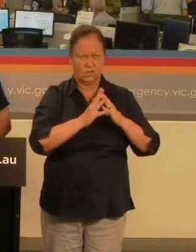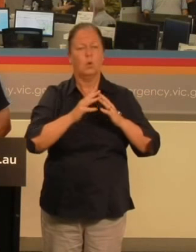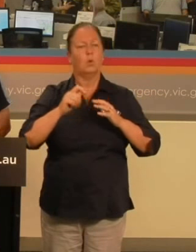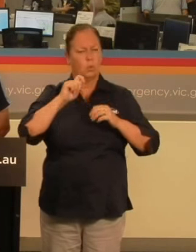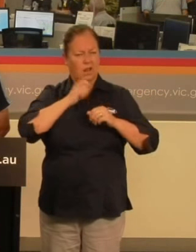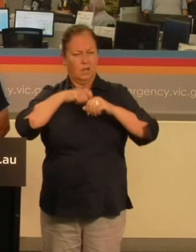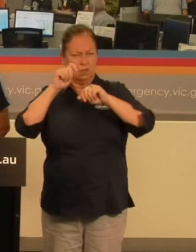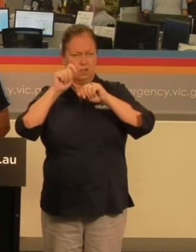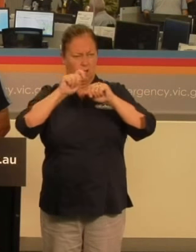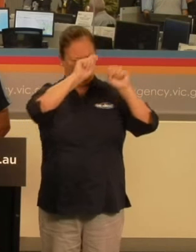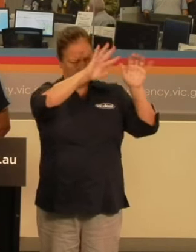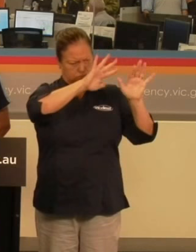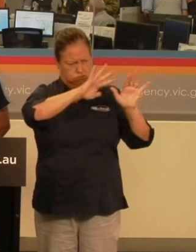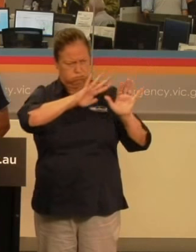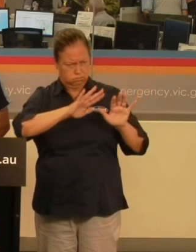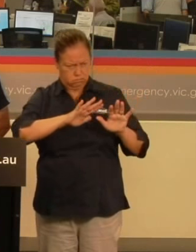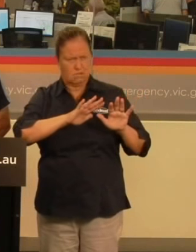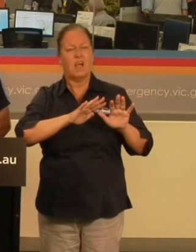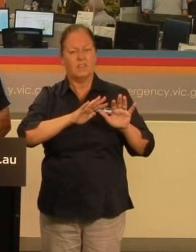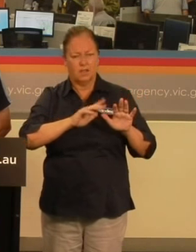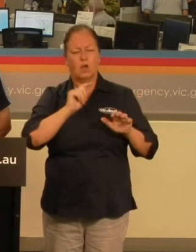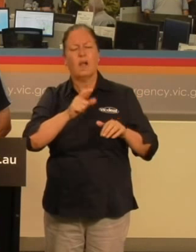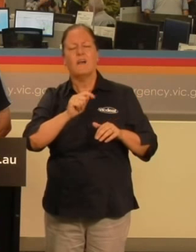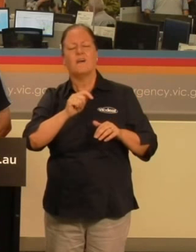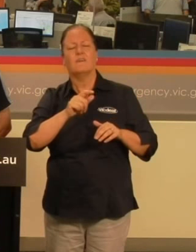late morning to the early part of the afternoon from that point onwards we